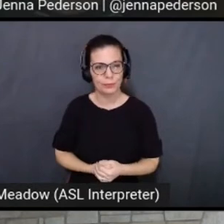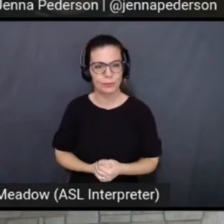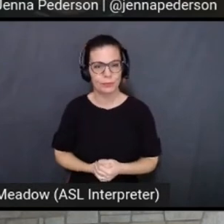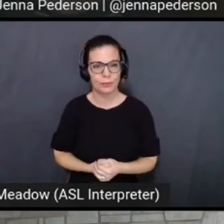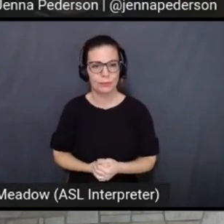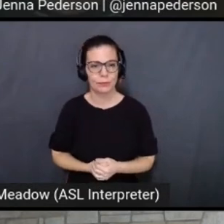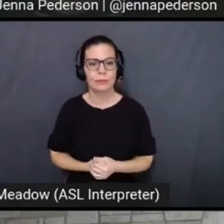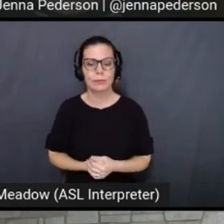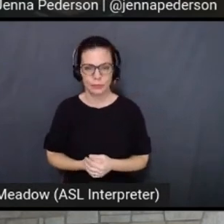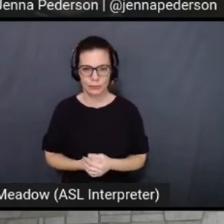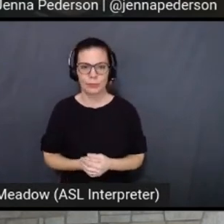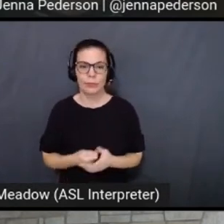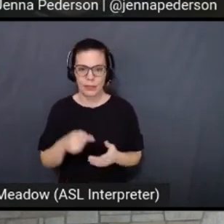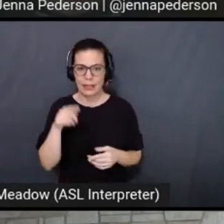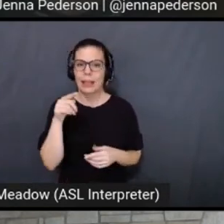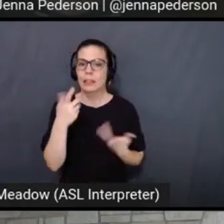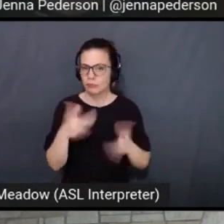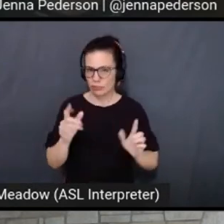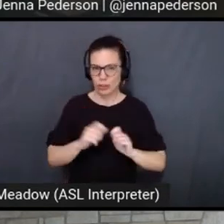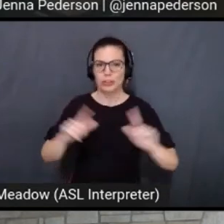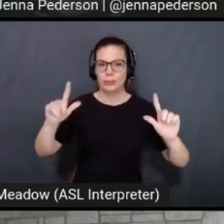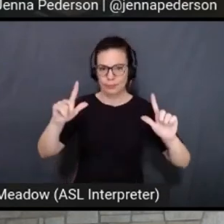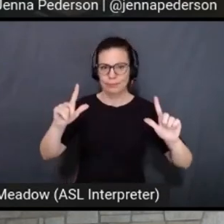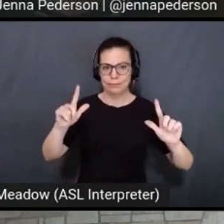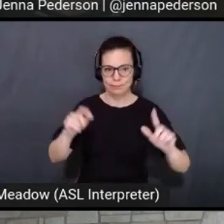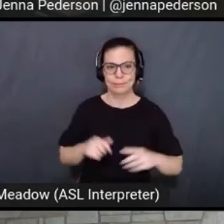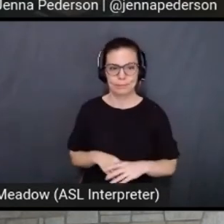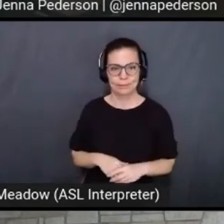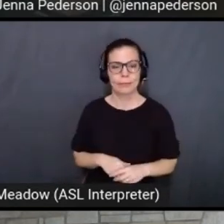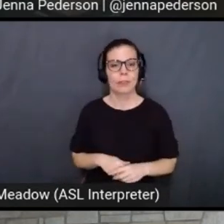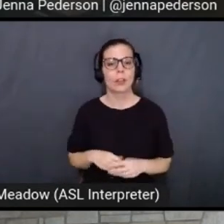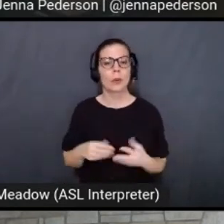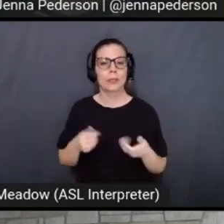Since it actually did spin up, let's try to use the real deal here.